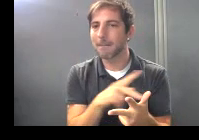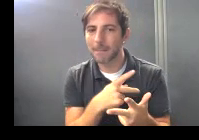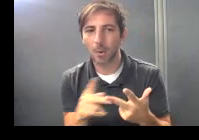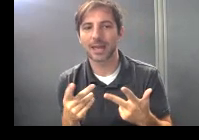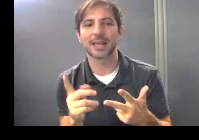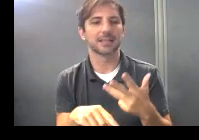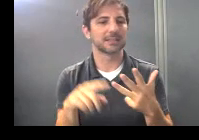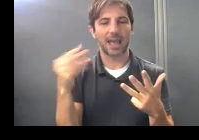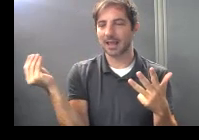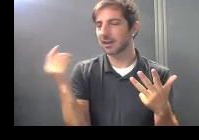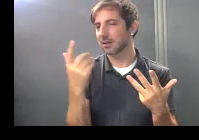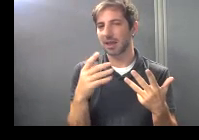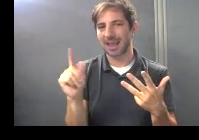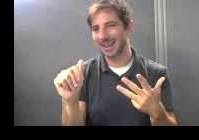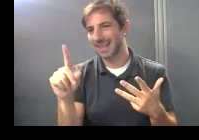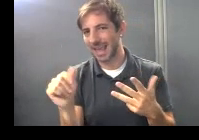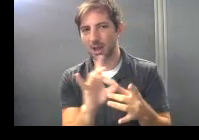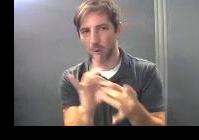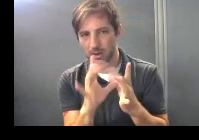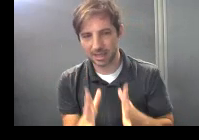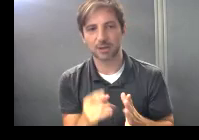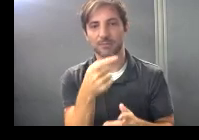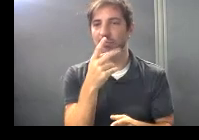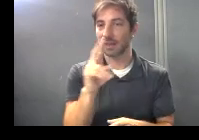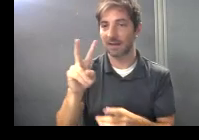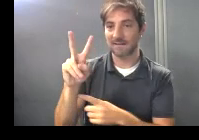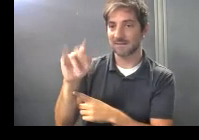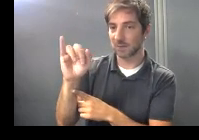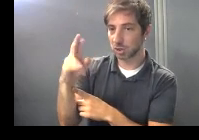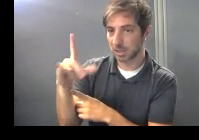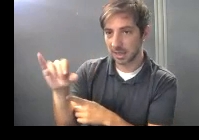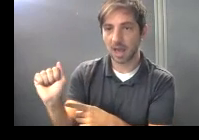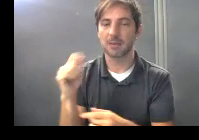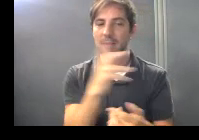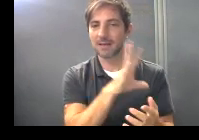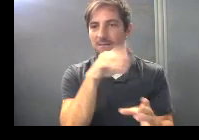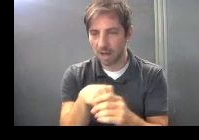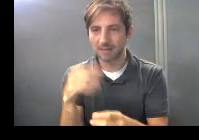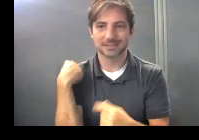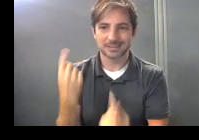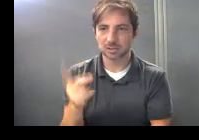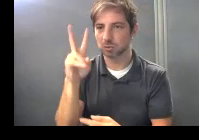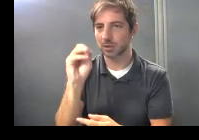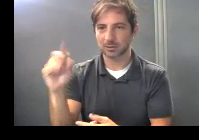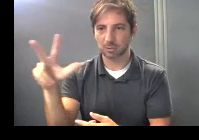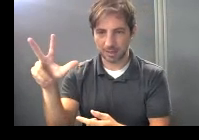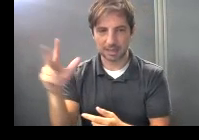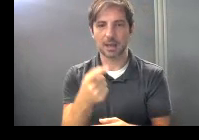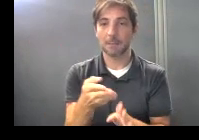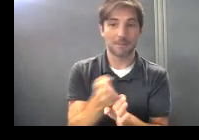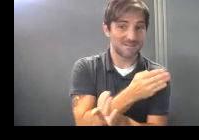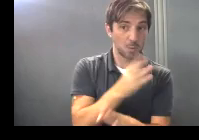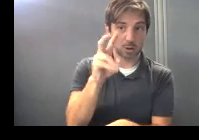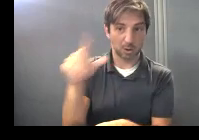SHE BEEN WITH THE ART COUNCIL SINCE 2003. PRIOR TO SHE WAS IN THE APPAREL INDUSTRY AS